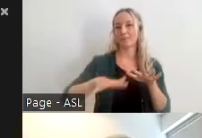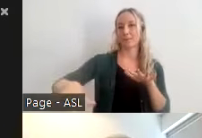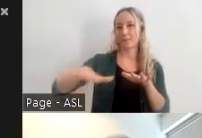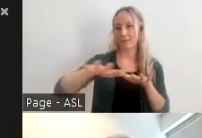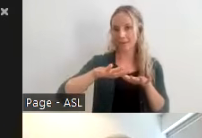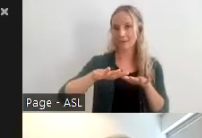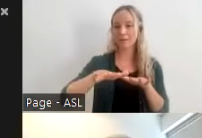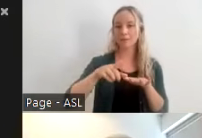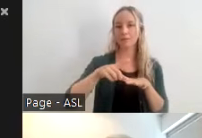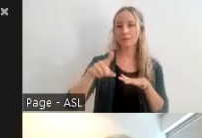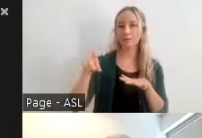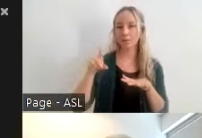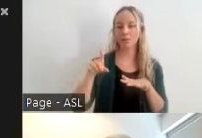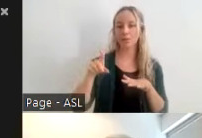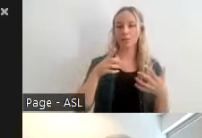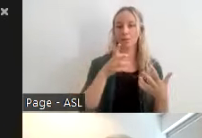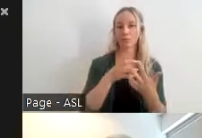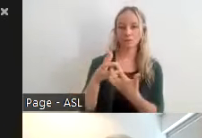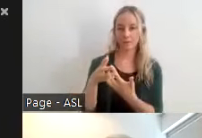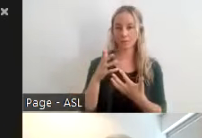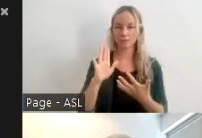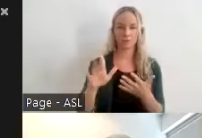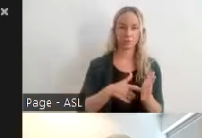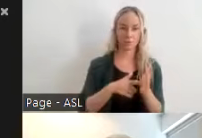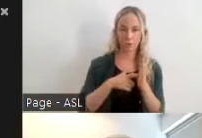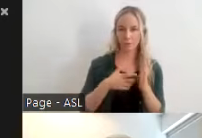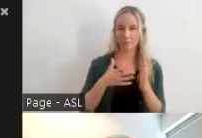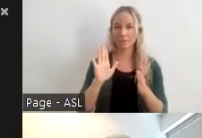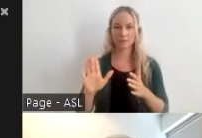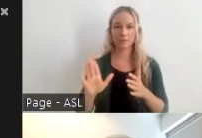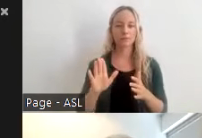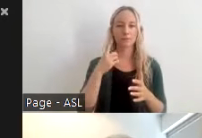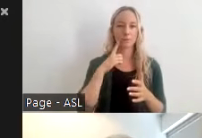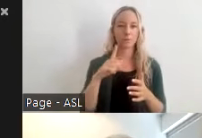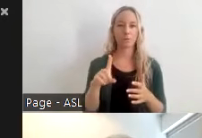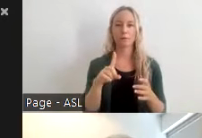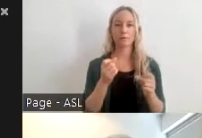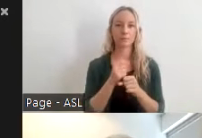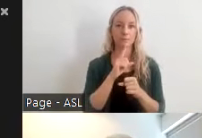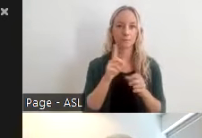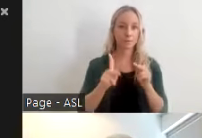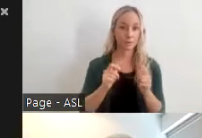disabilities have access to goods and services,